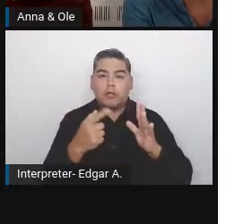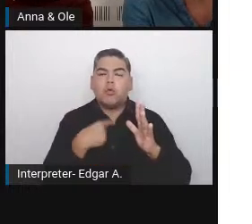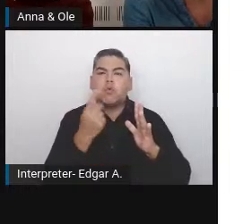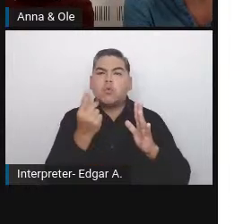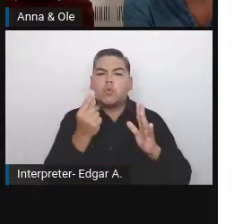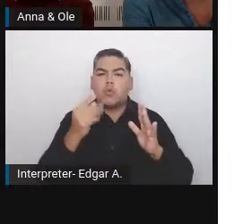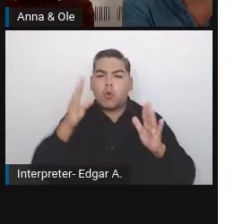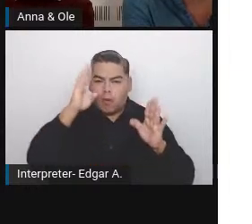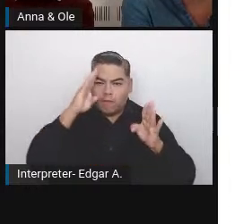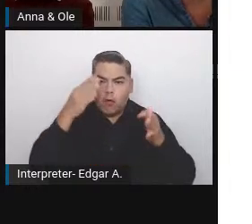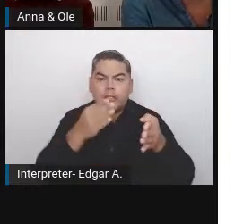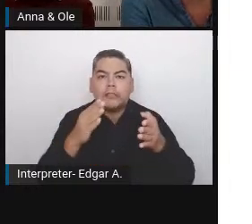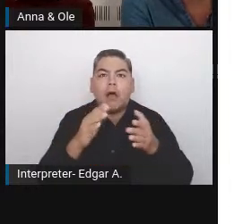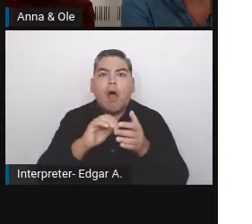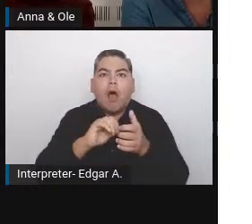When